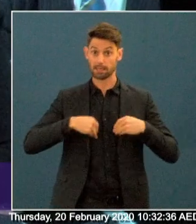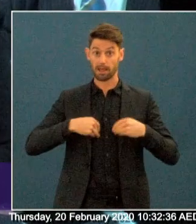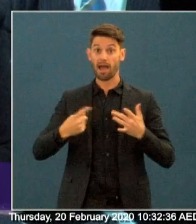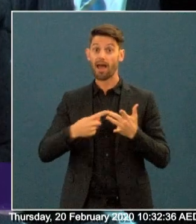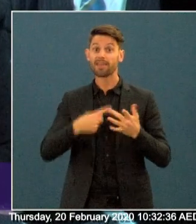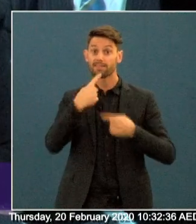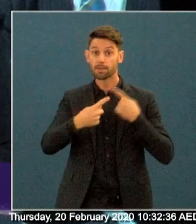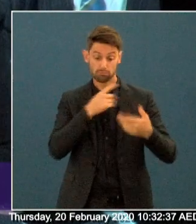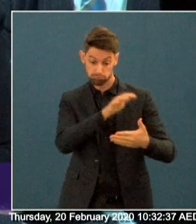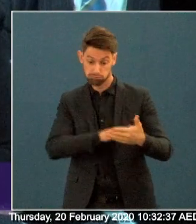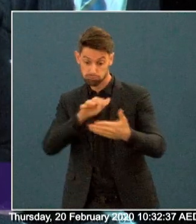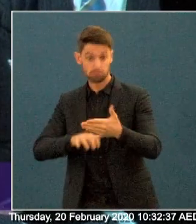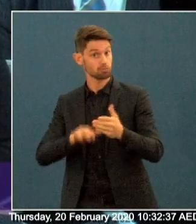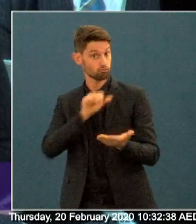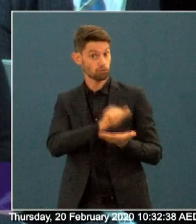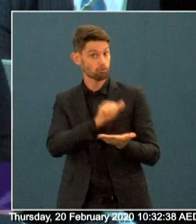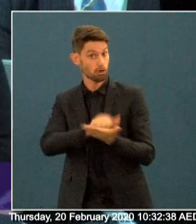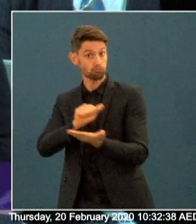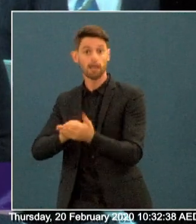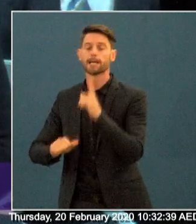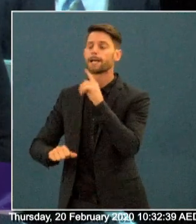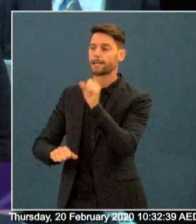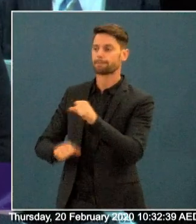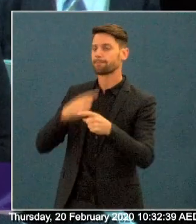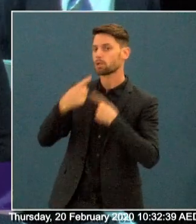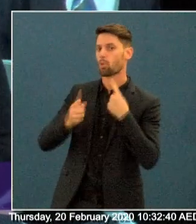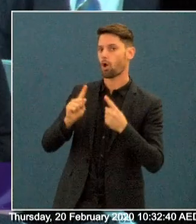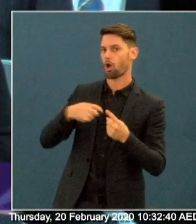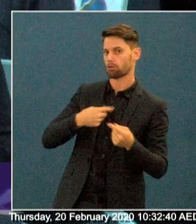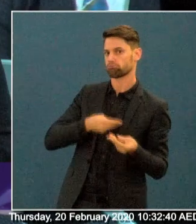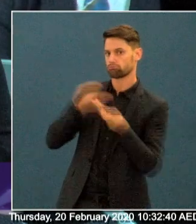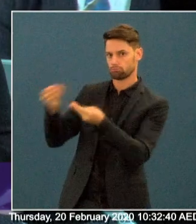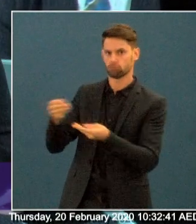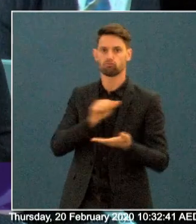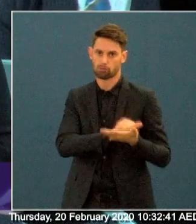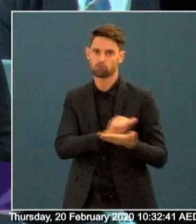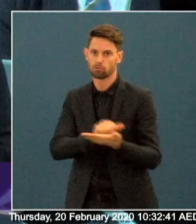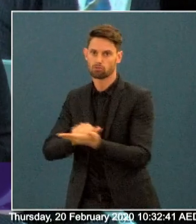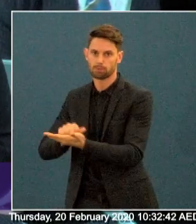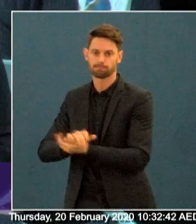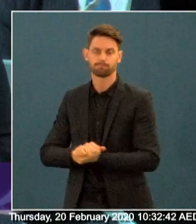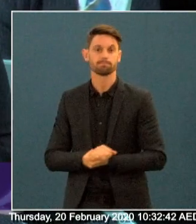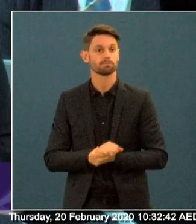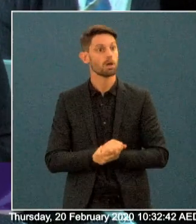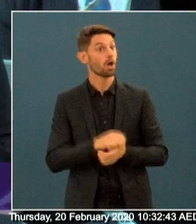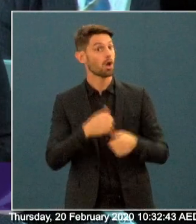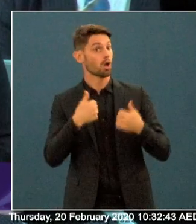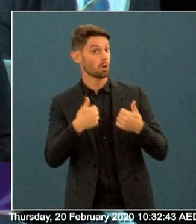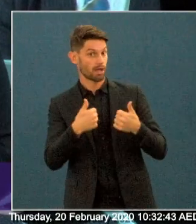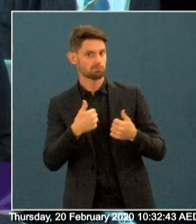to the best of your knowledge and belief? Yes. MS EASTMAN: Thank you. So Commissioners, I might do the exhibit for this statement now.